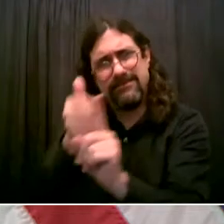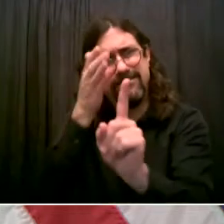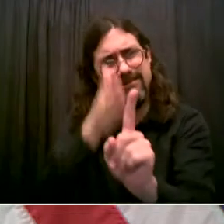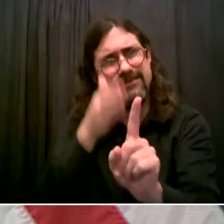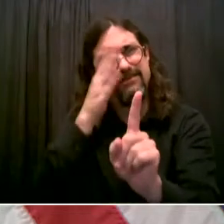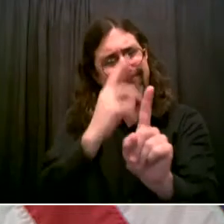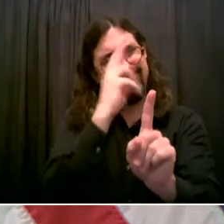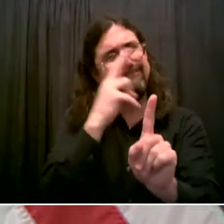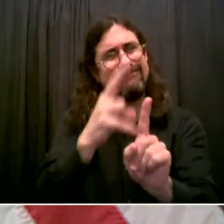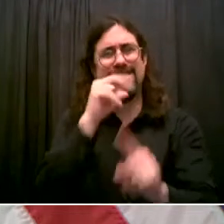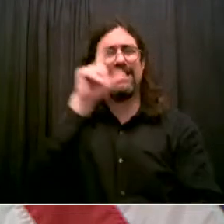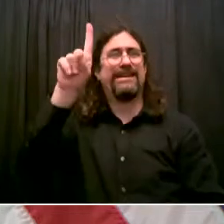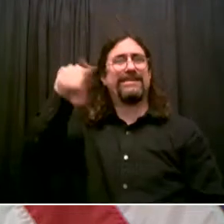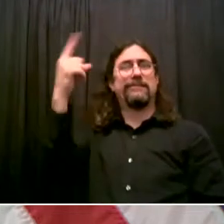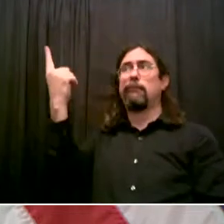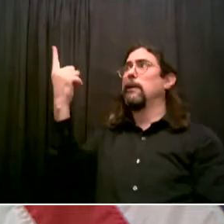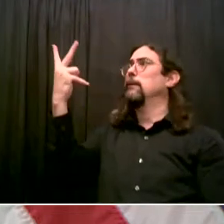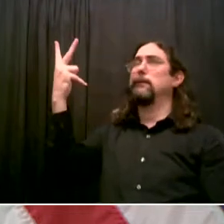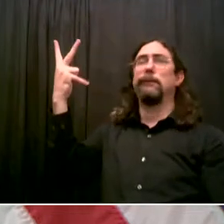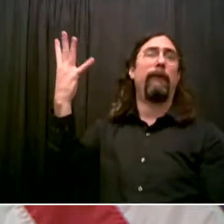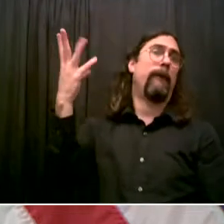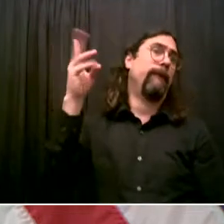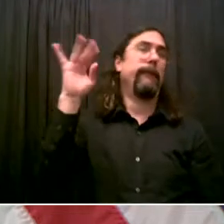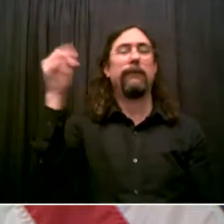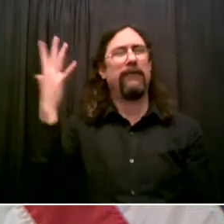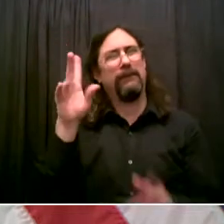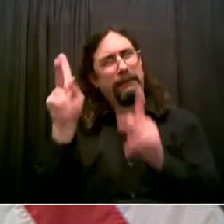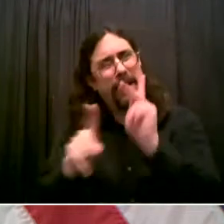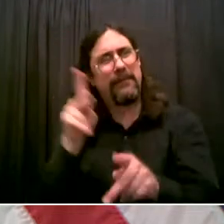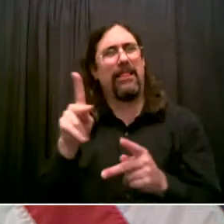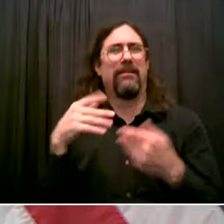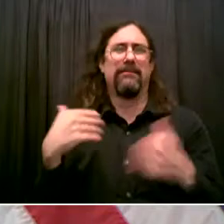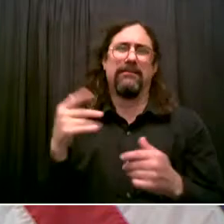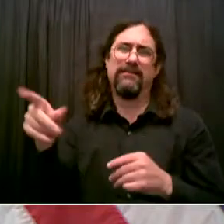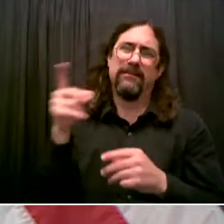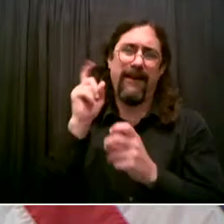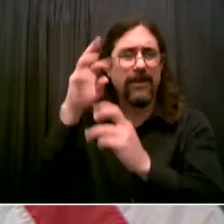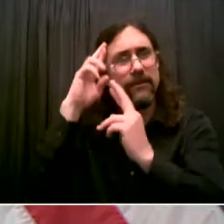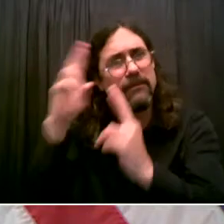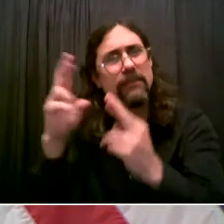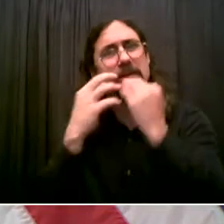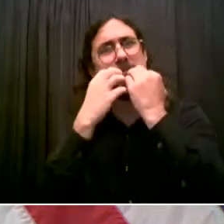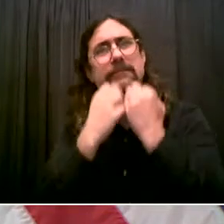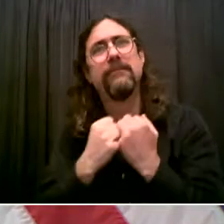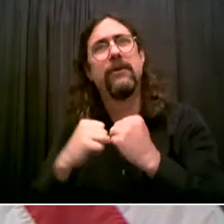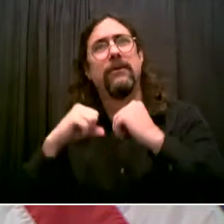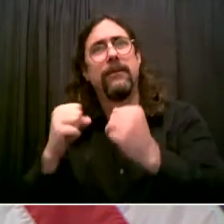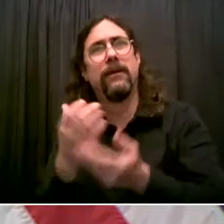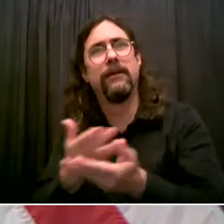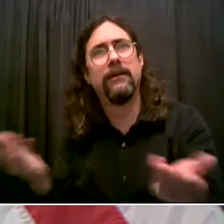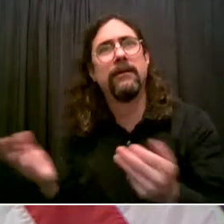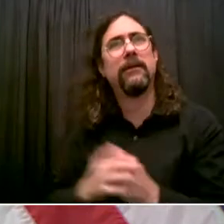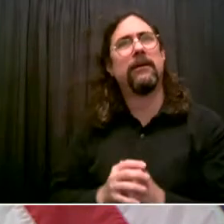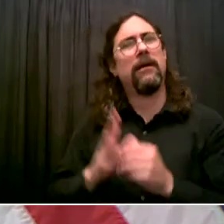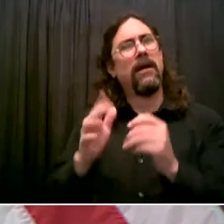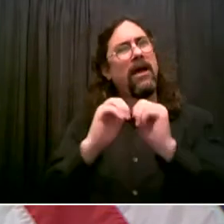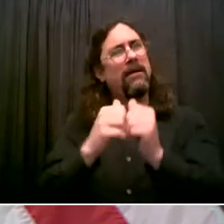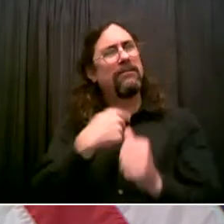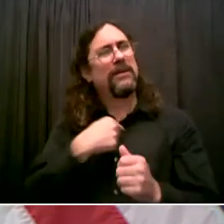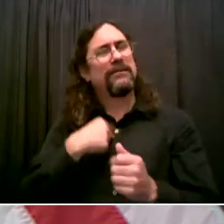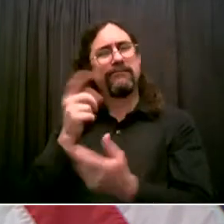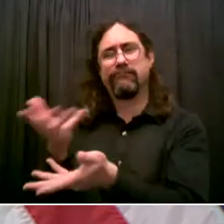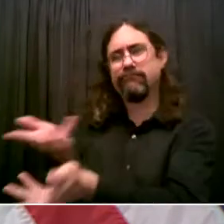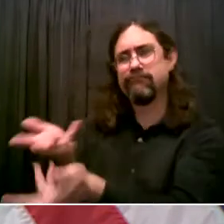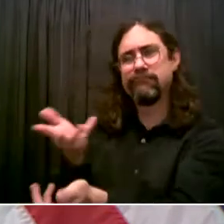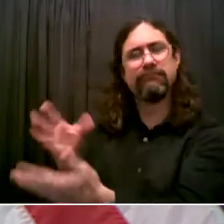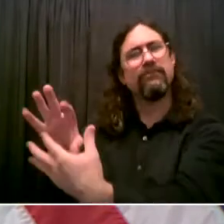WE HAVE A NOT-FOR-PROFIT STREET